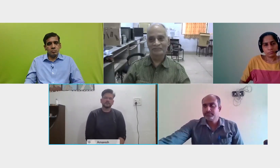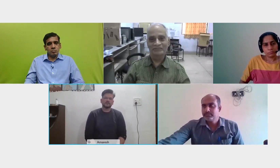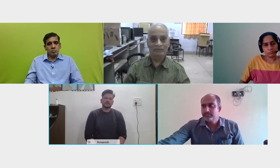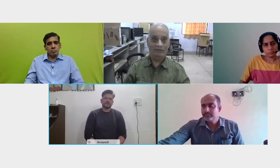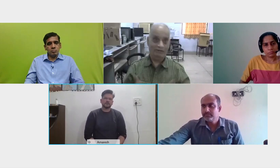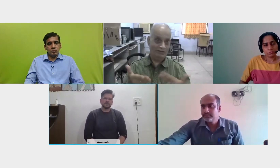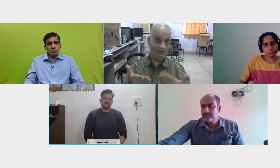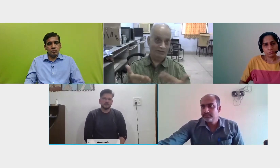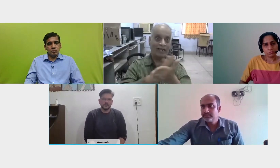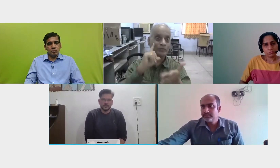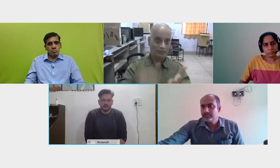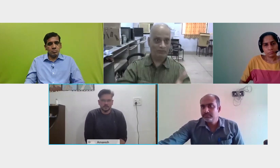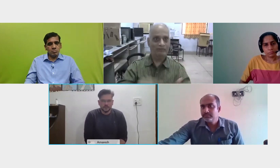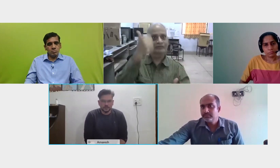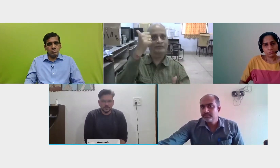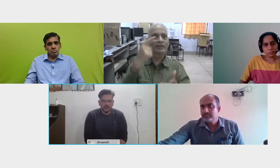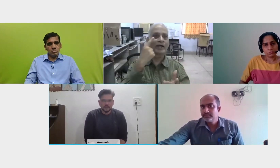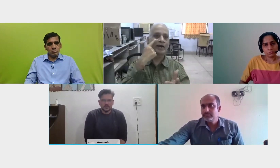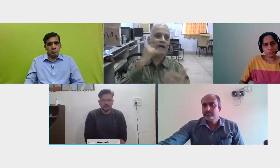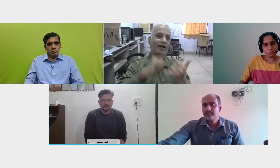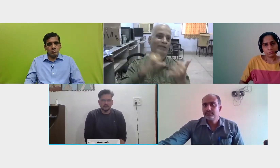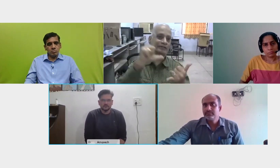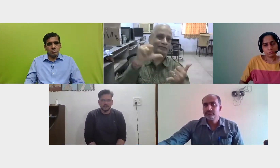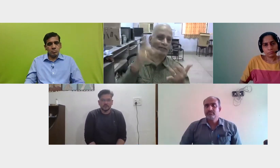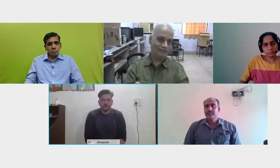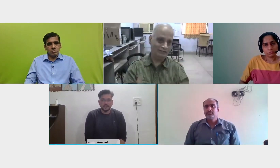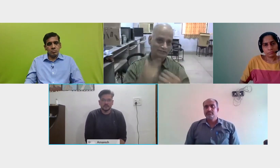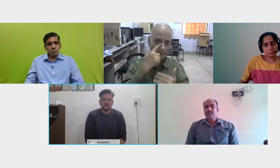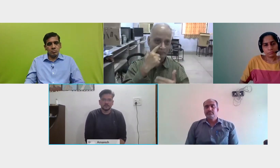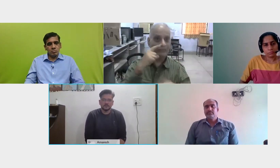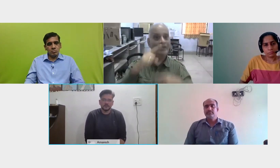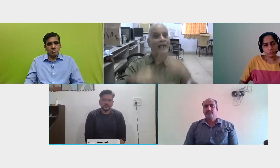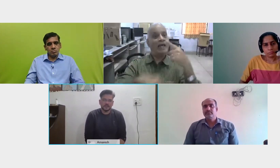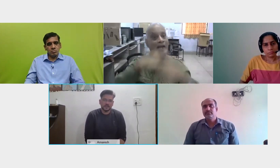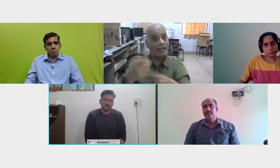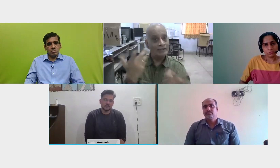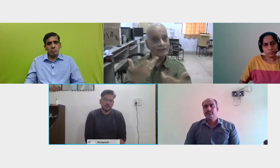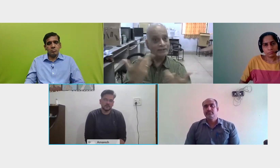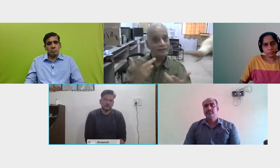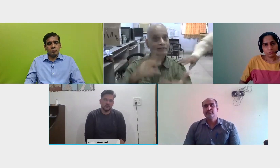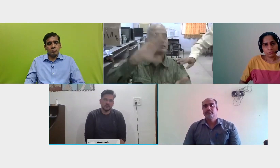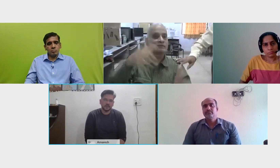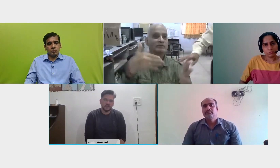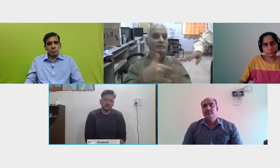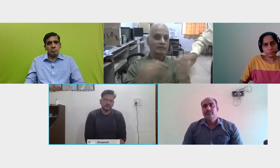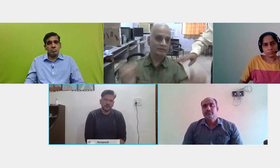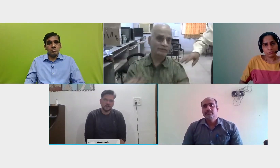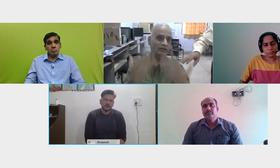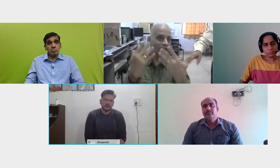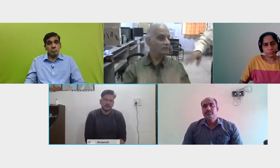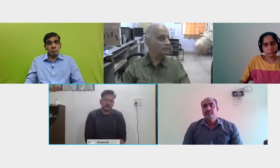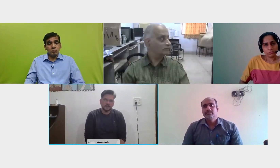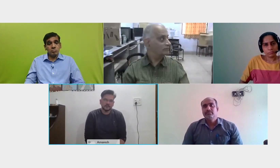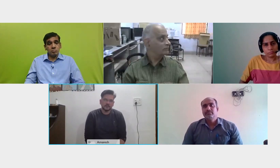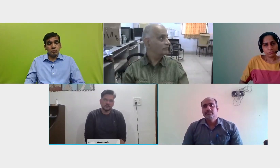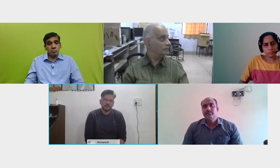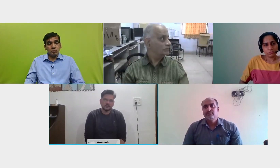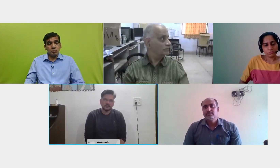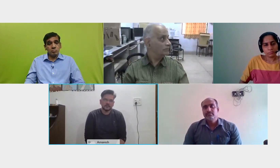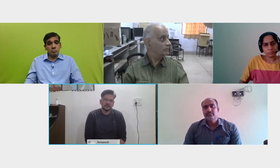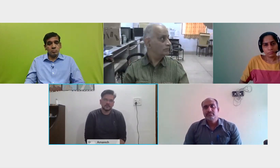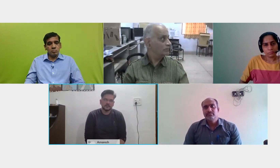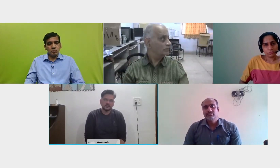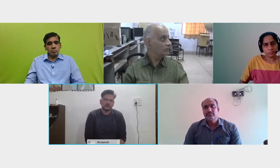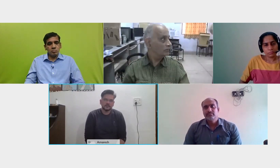languages it will be available soon so that was the history of Indian sign language how